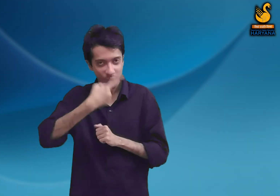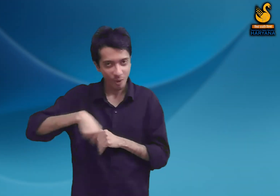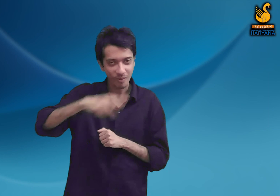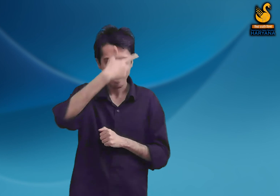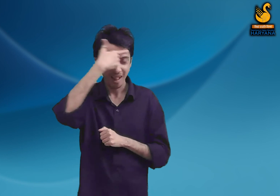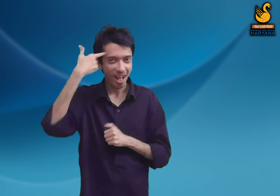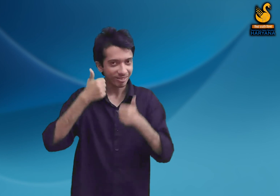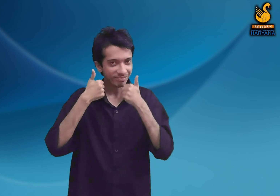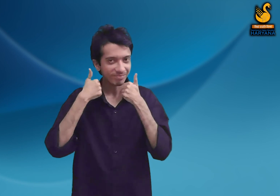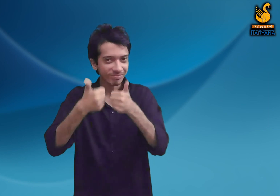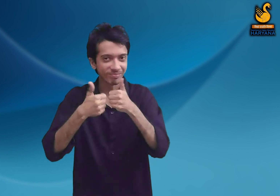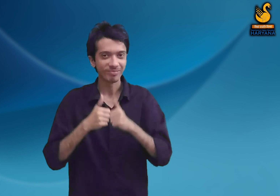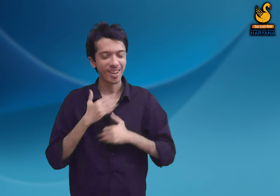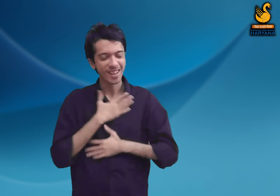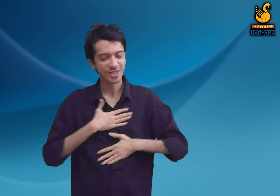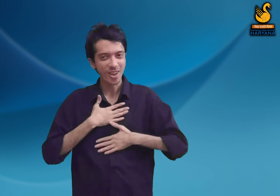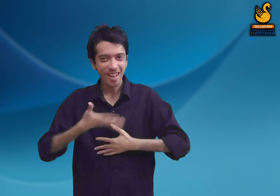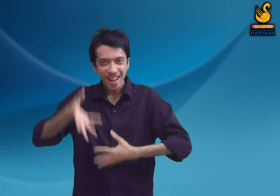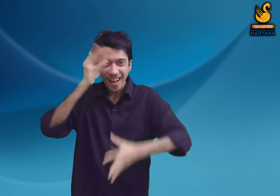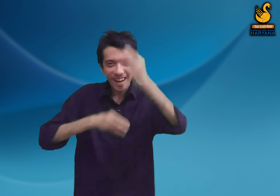Good luck to you all and enjoy learning.